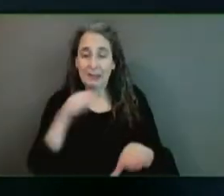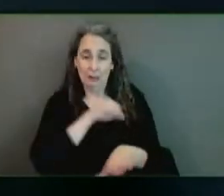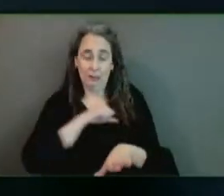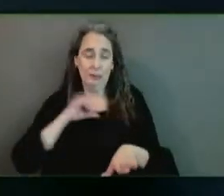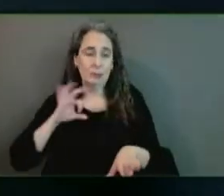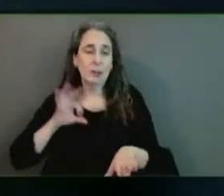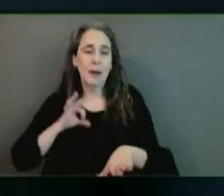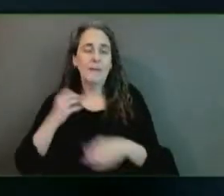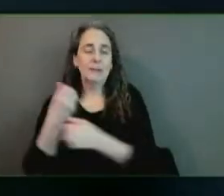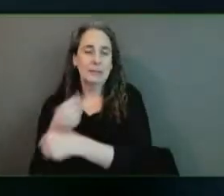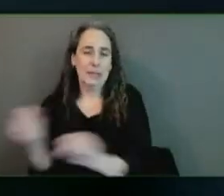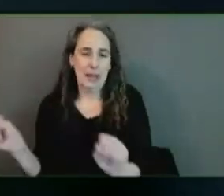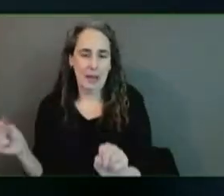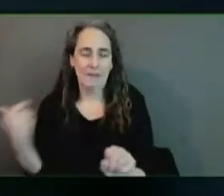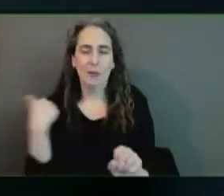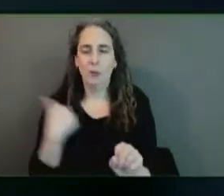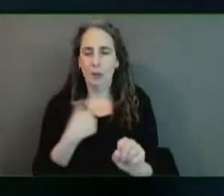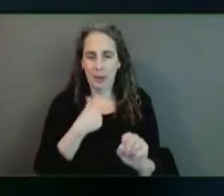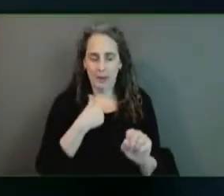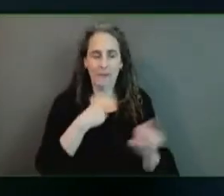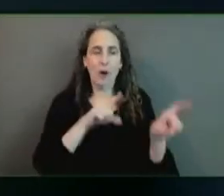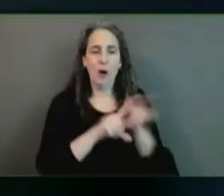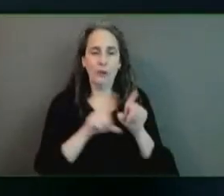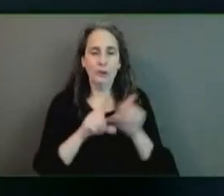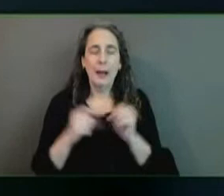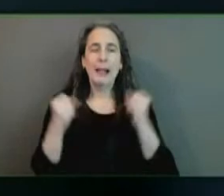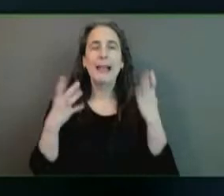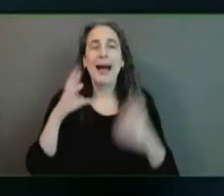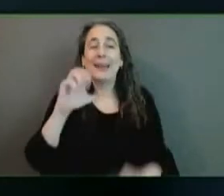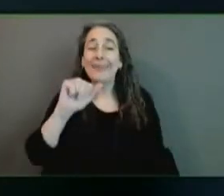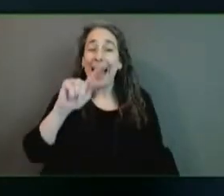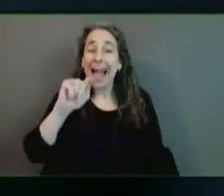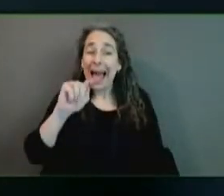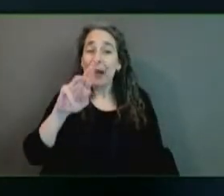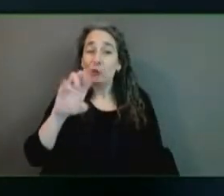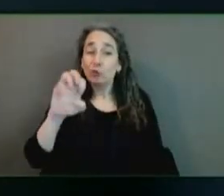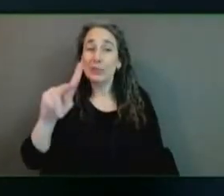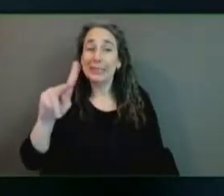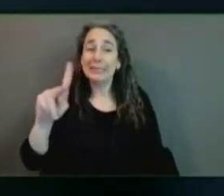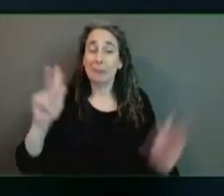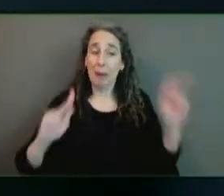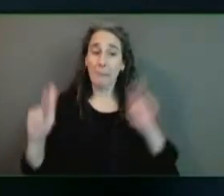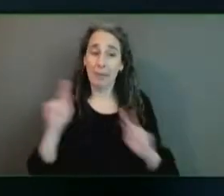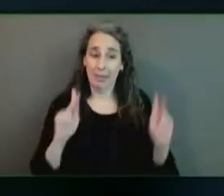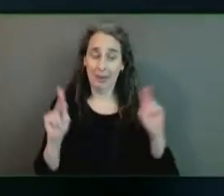their other Children and their other staff safe. And we have a